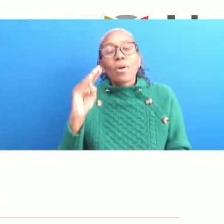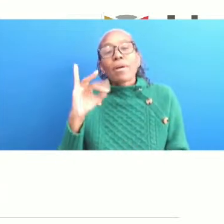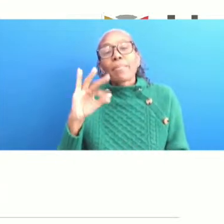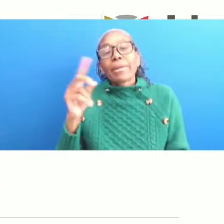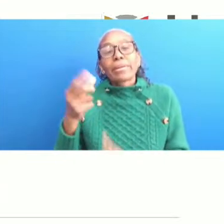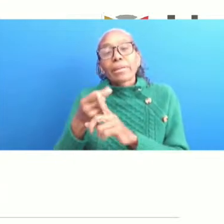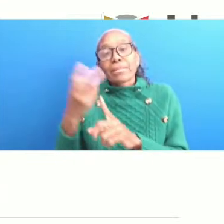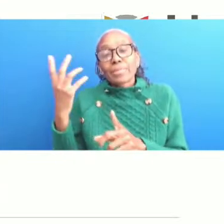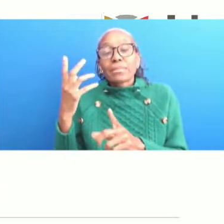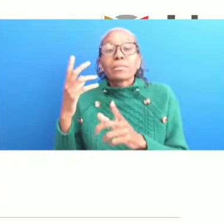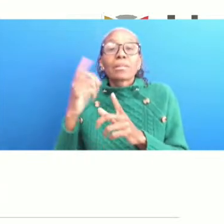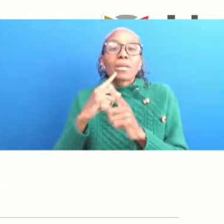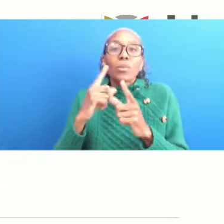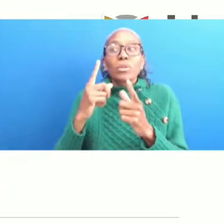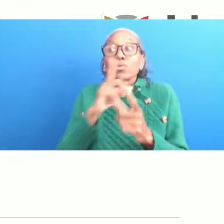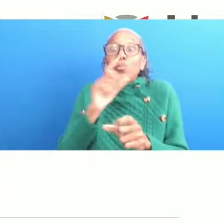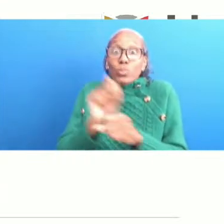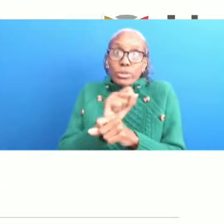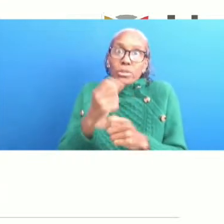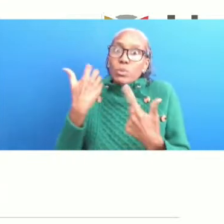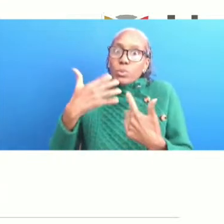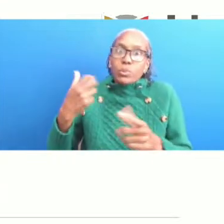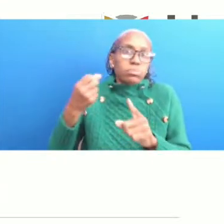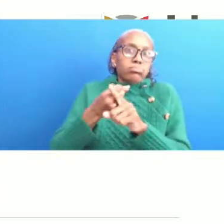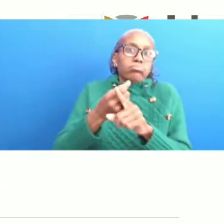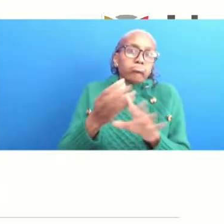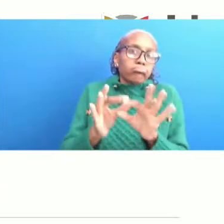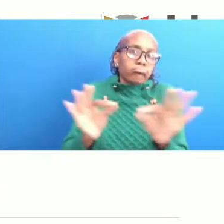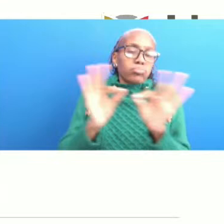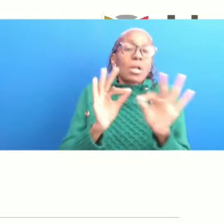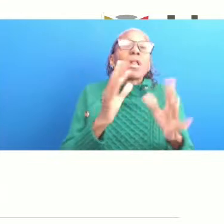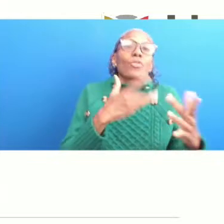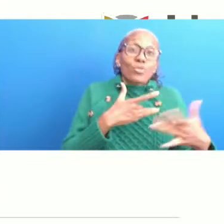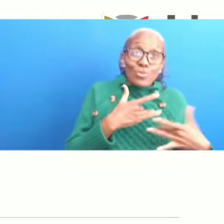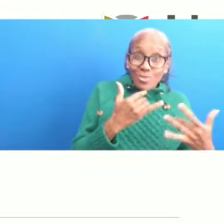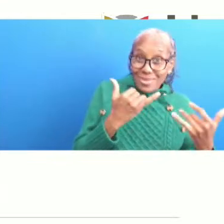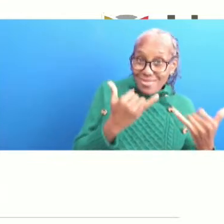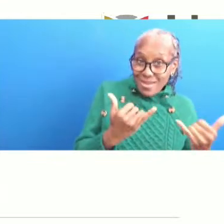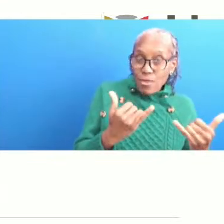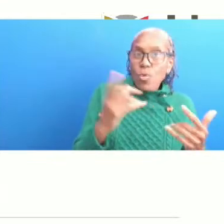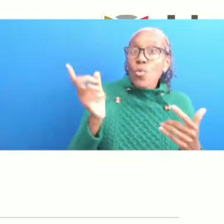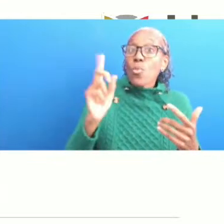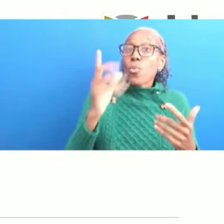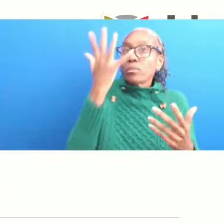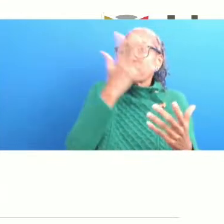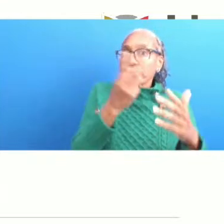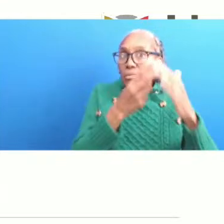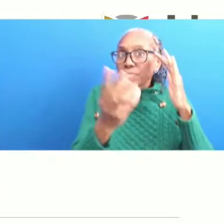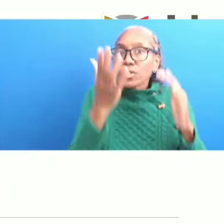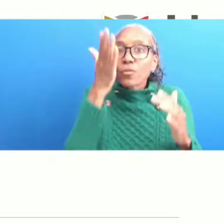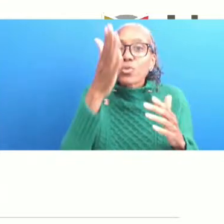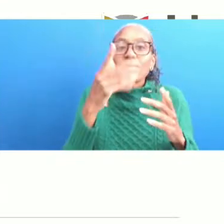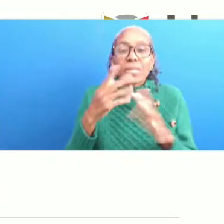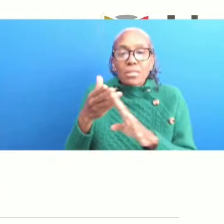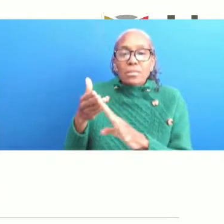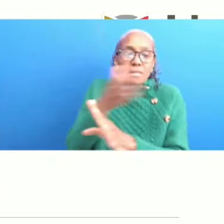AND SO AGAIN, AS WE ALL KNOW, MEDICAID EXPANSION WAS HOW INCONSEQUENTIAL FOR US AS A